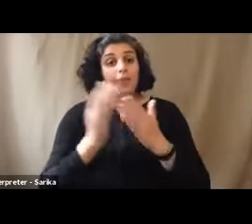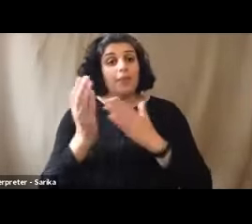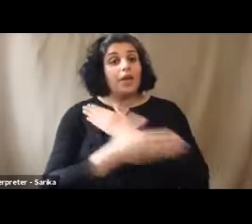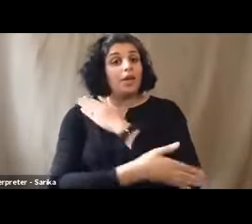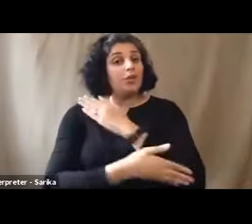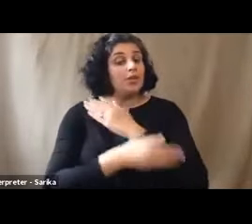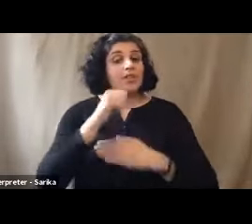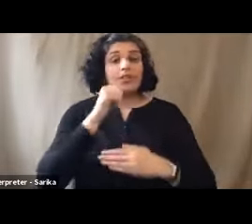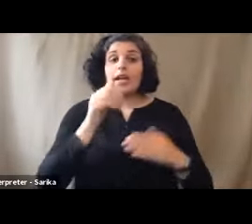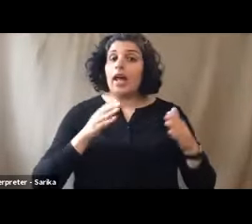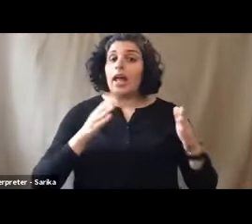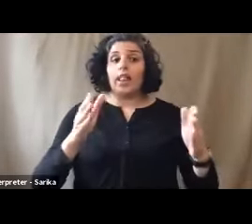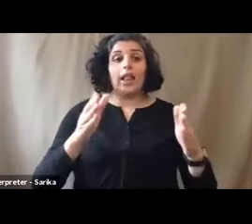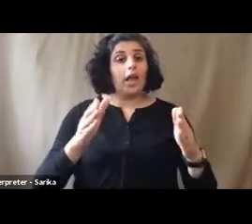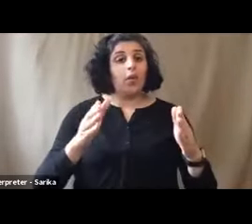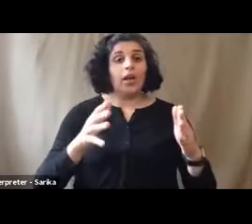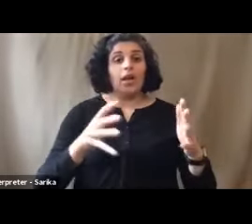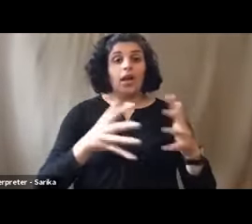there are lists of that online as well.